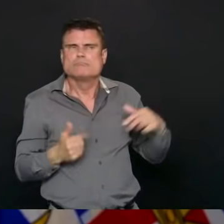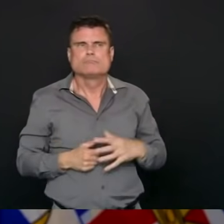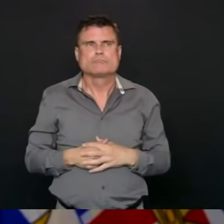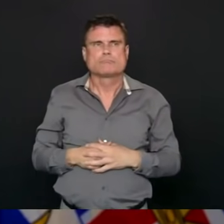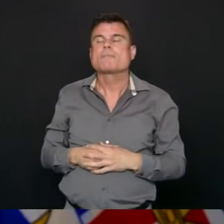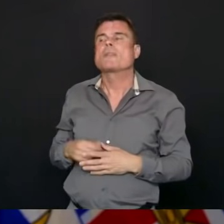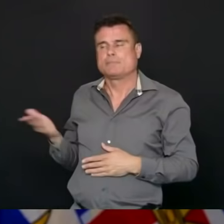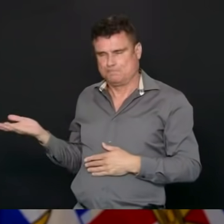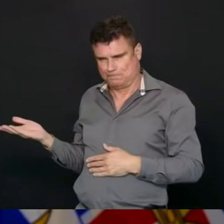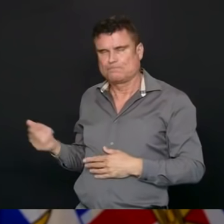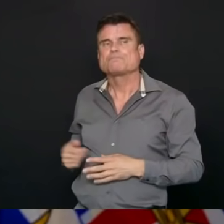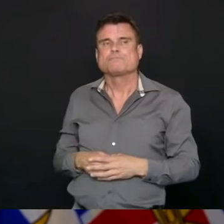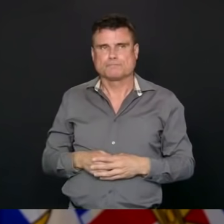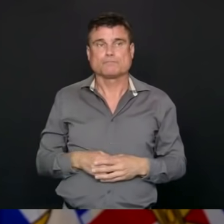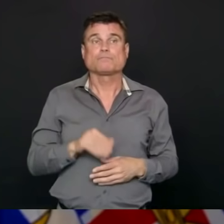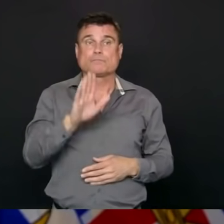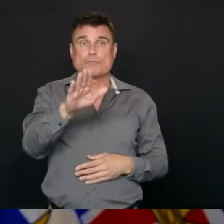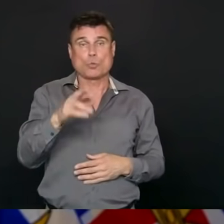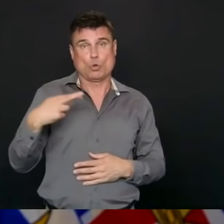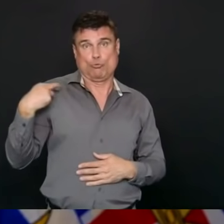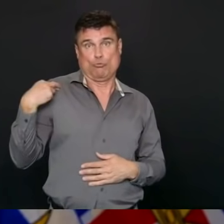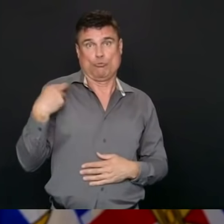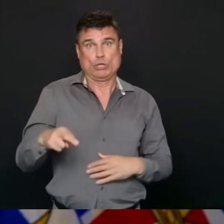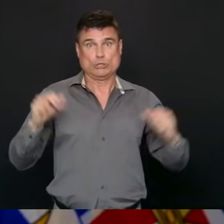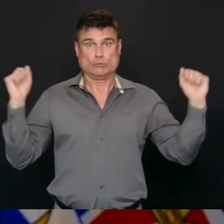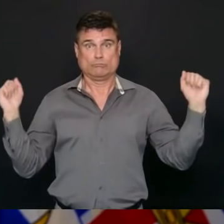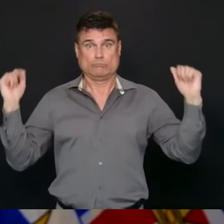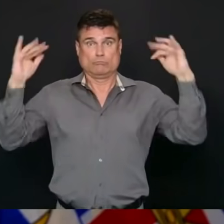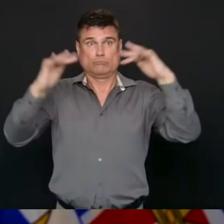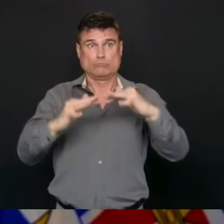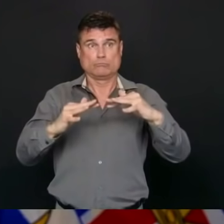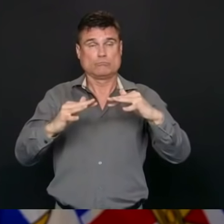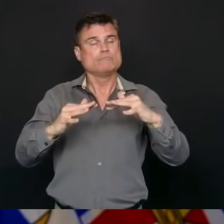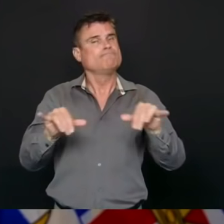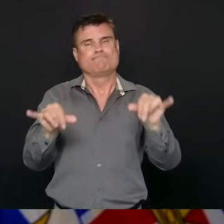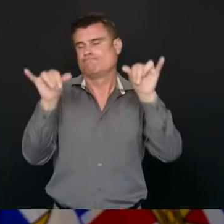When we talk about religious gatherings, I do not see any change in that